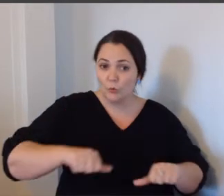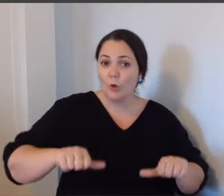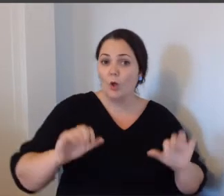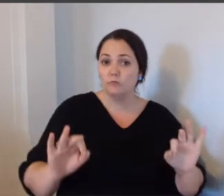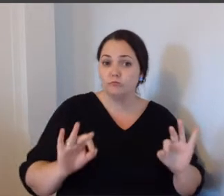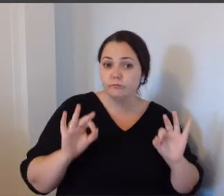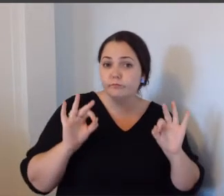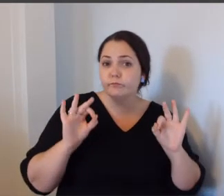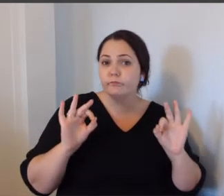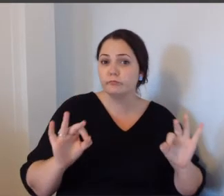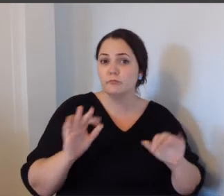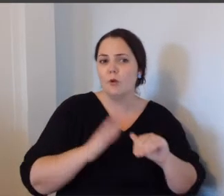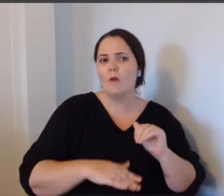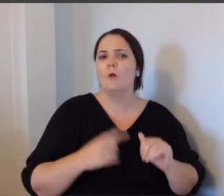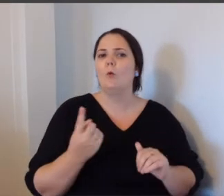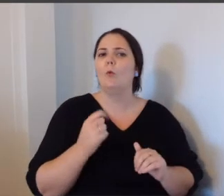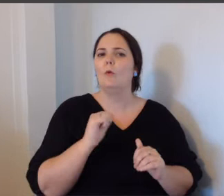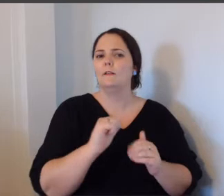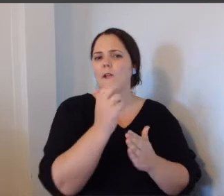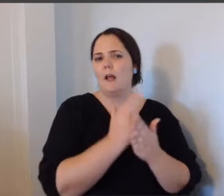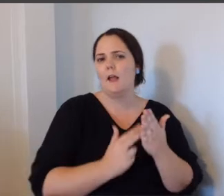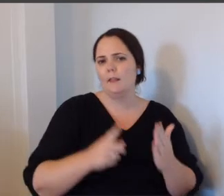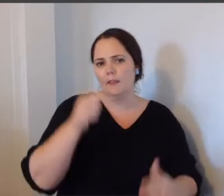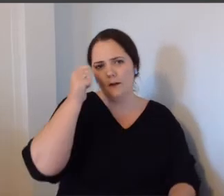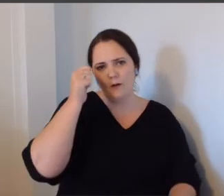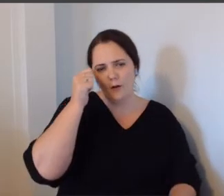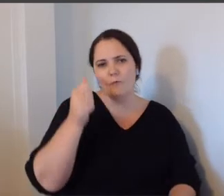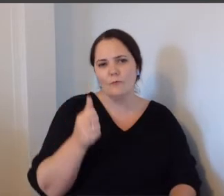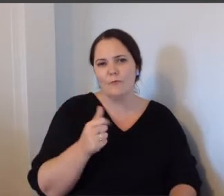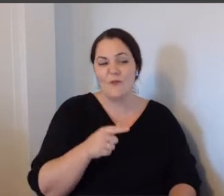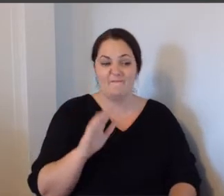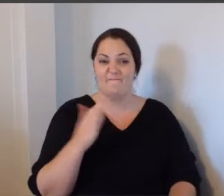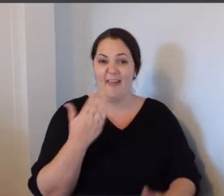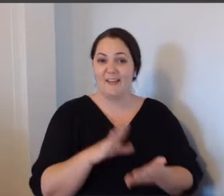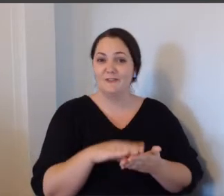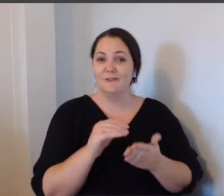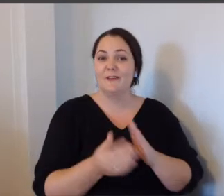he knew, he was a student of Michelangelo's and his account of Michelangelo's life therefore